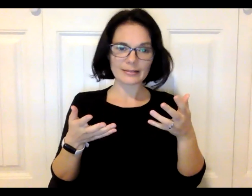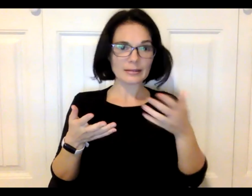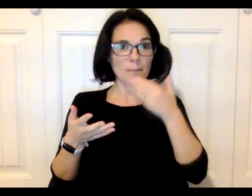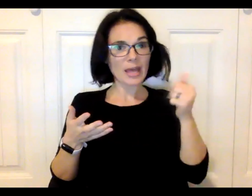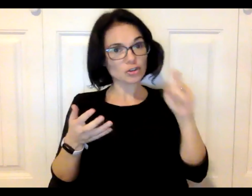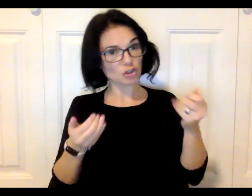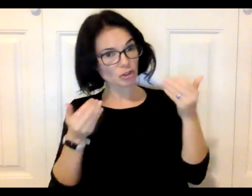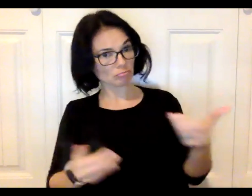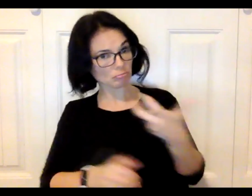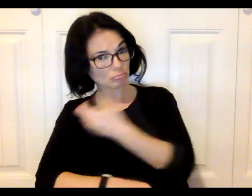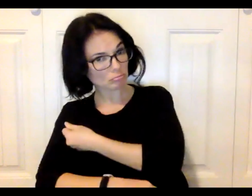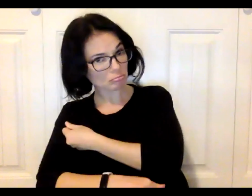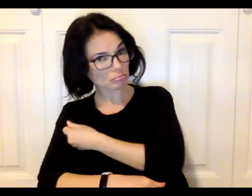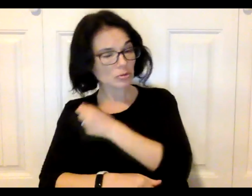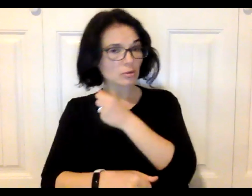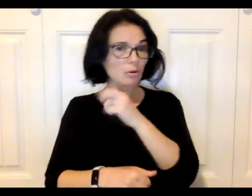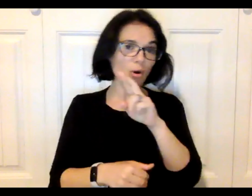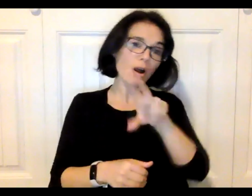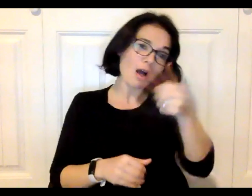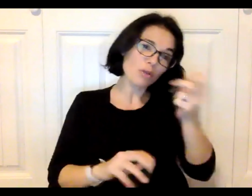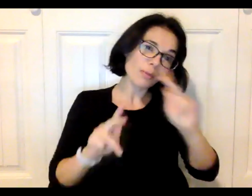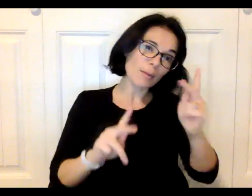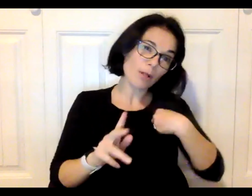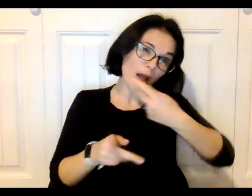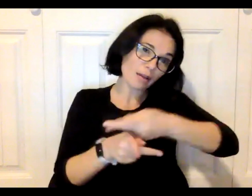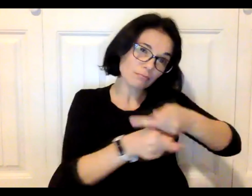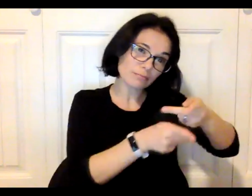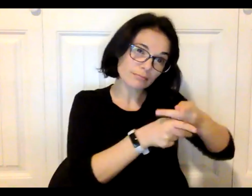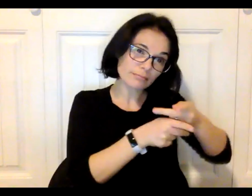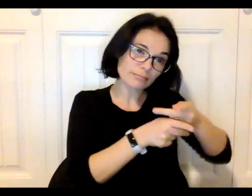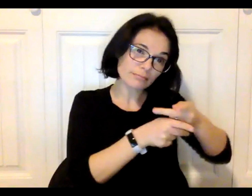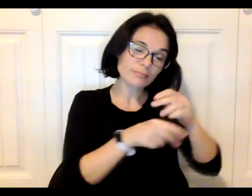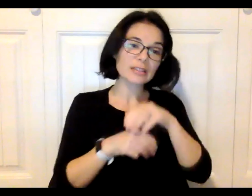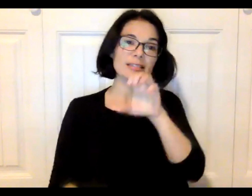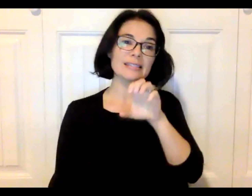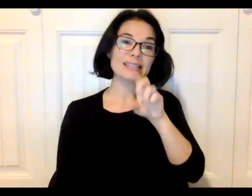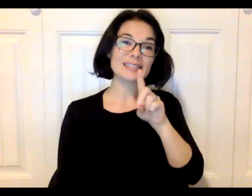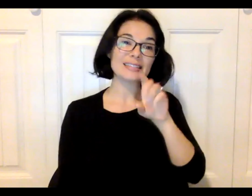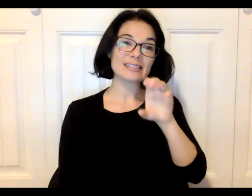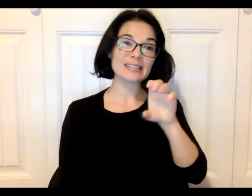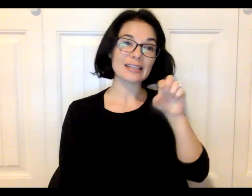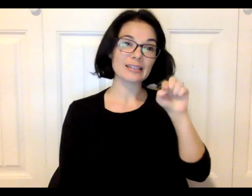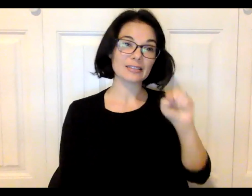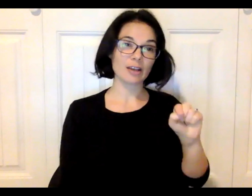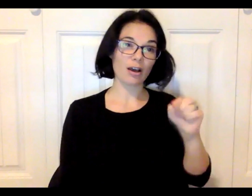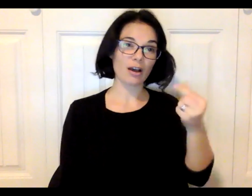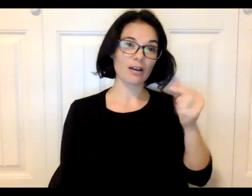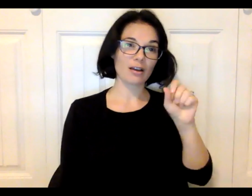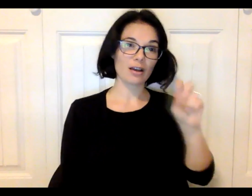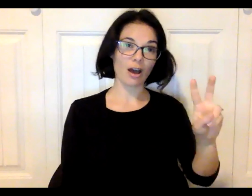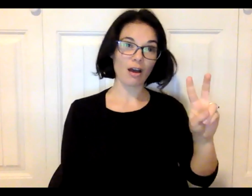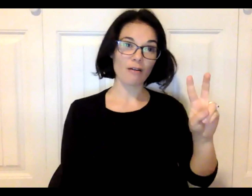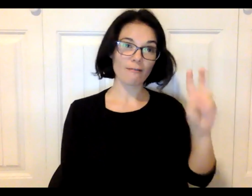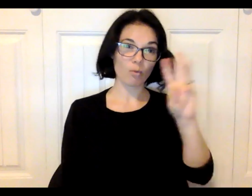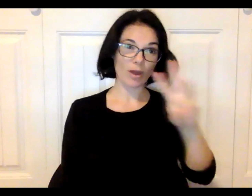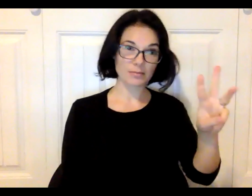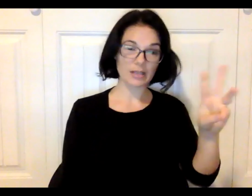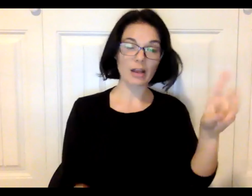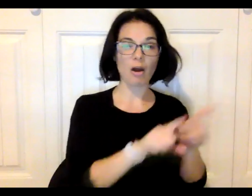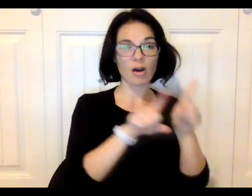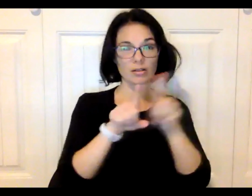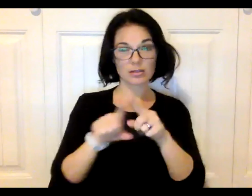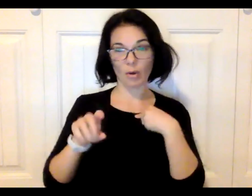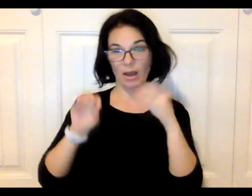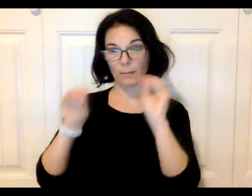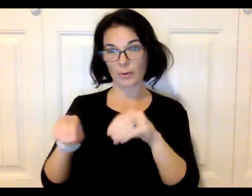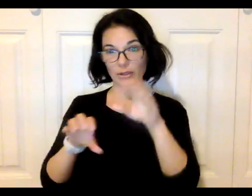On the CDC.gov website-- I copied in the chat as well-- there is a page called “8 Things